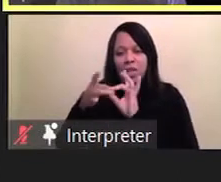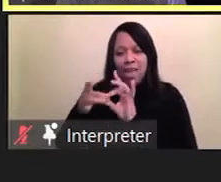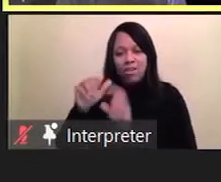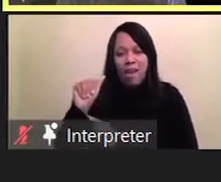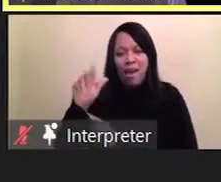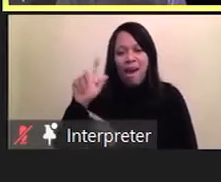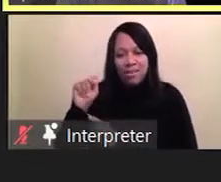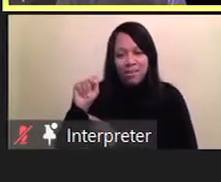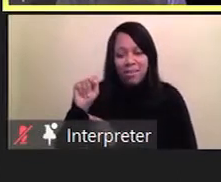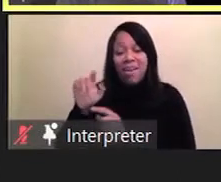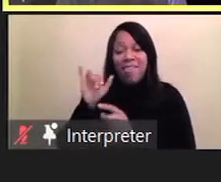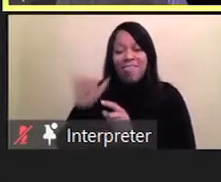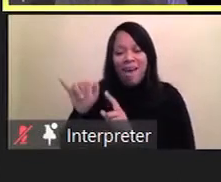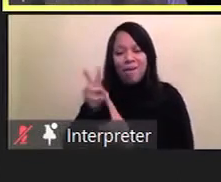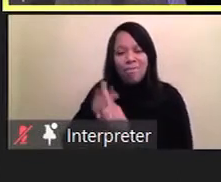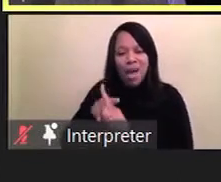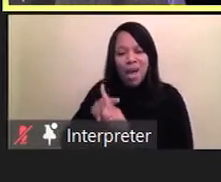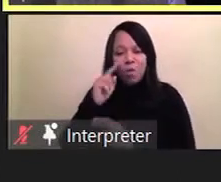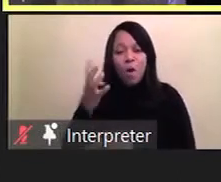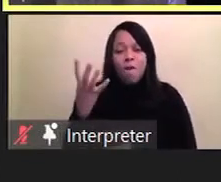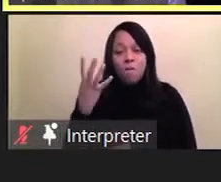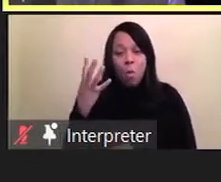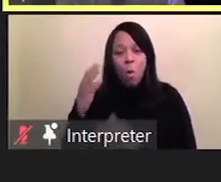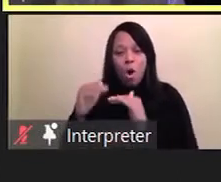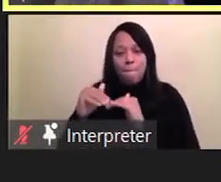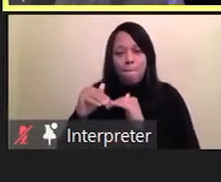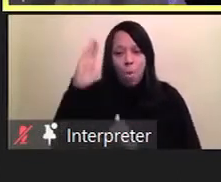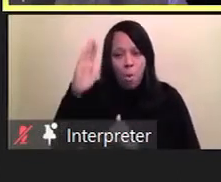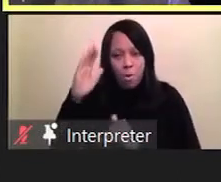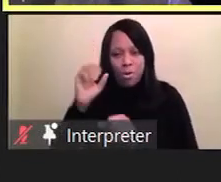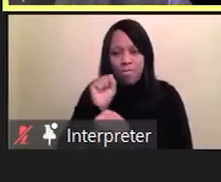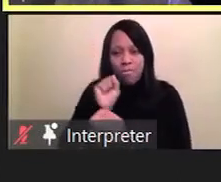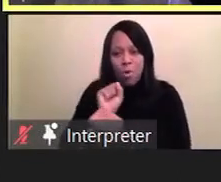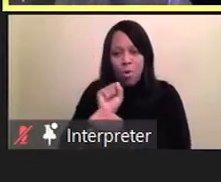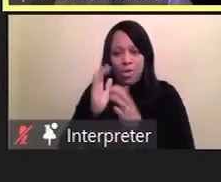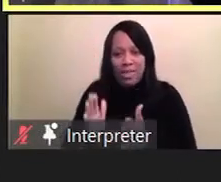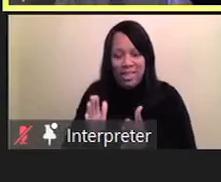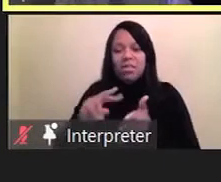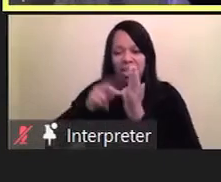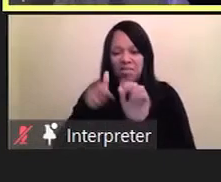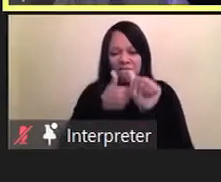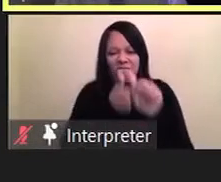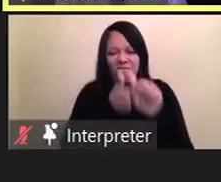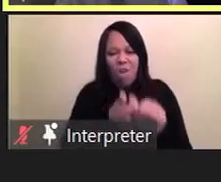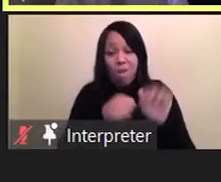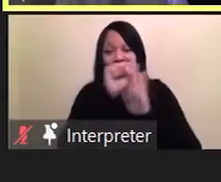So four or more, you are subject to the state law.